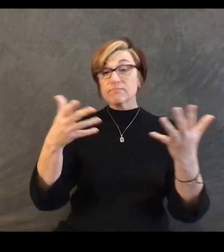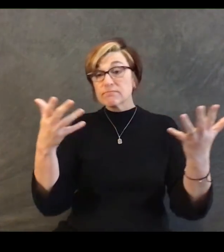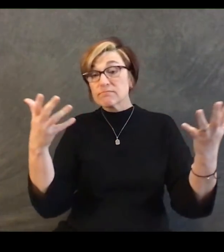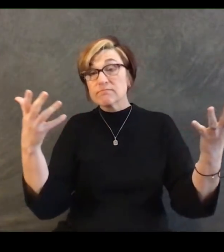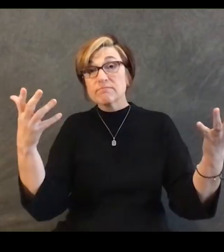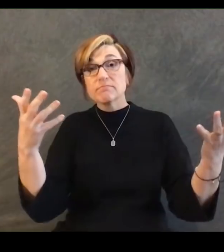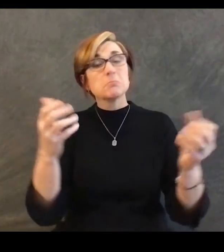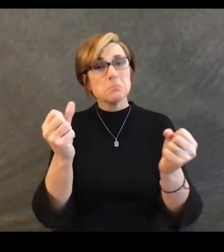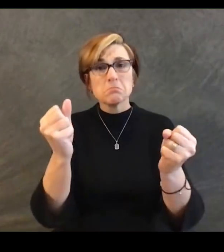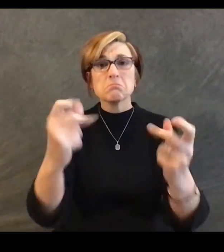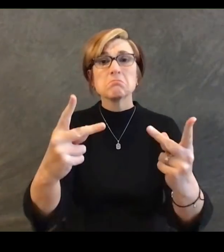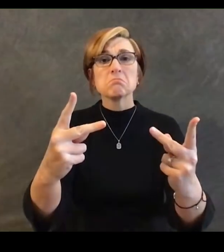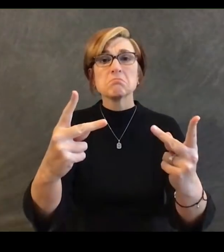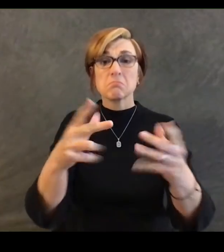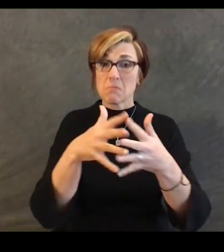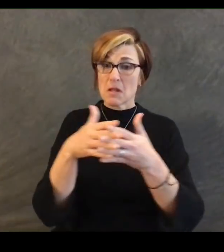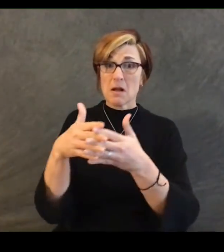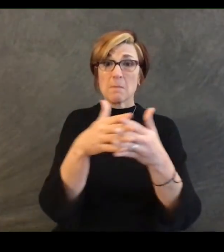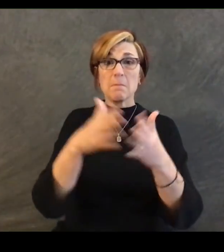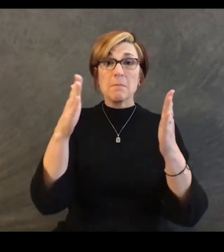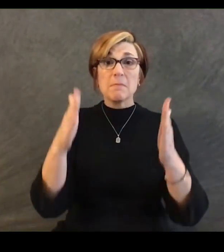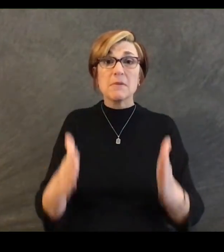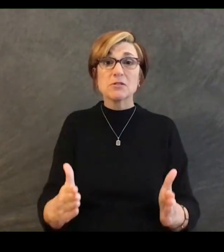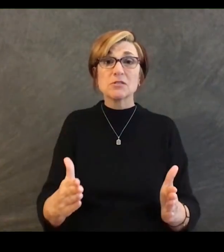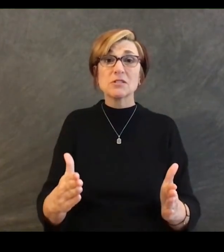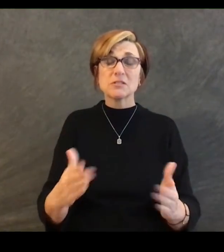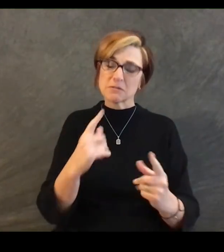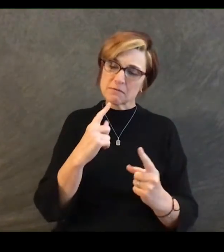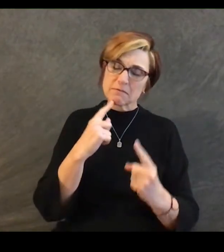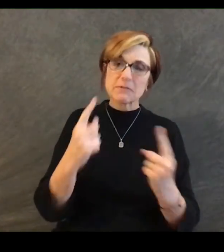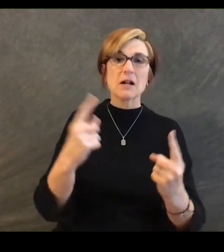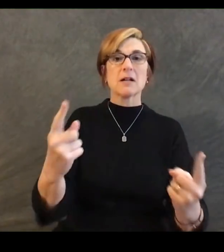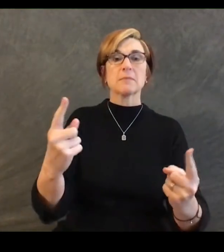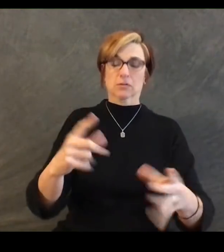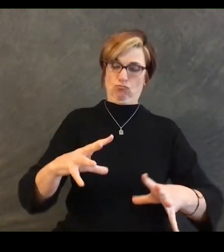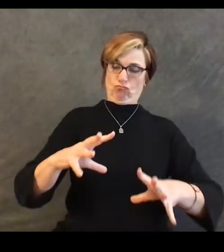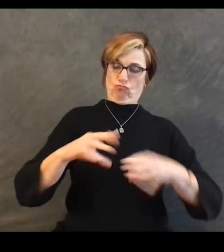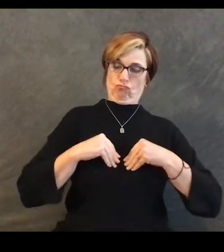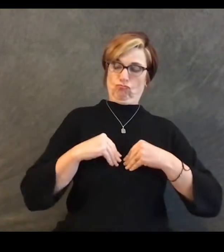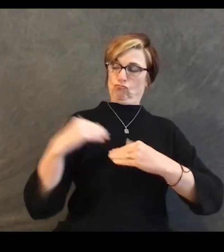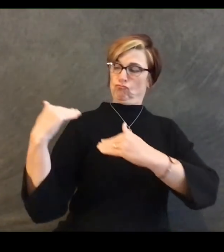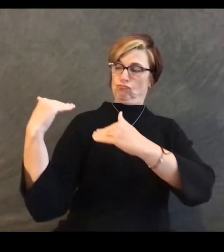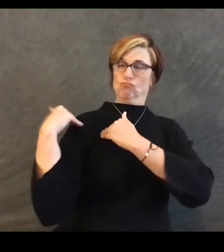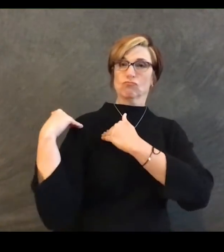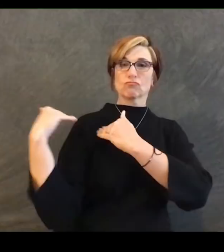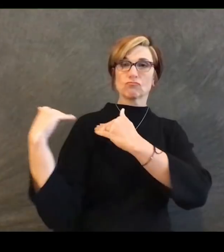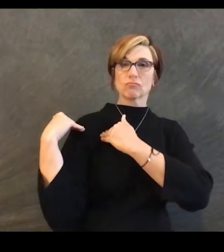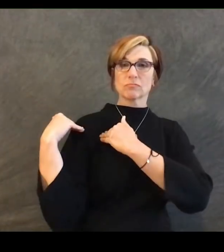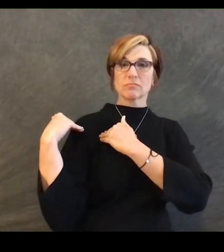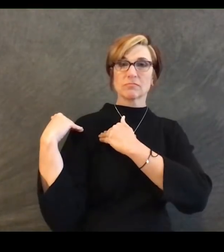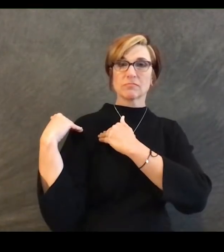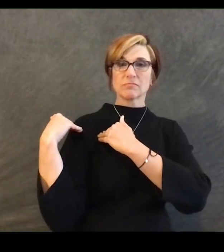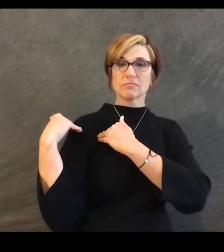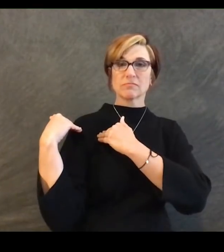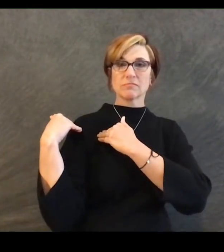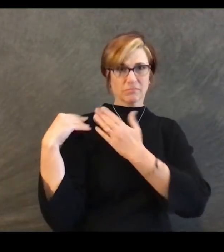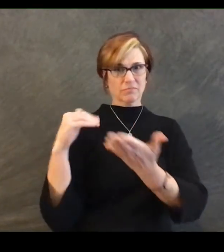do a job like few have seen before and they're proud to do it I see that there's a great pride going on right to him